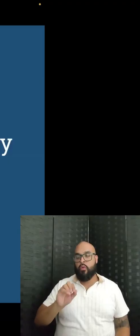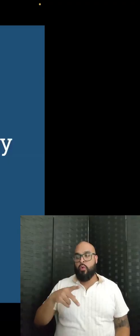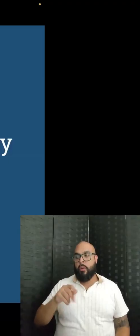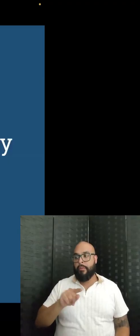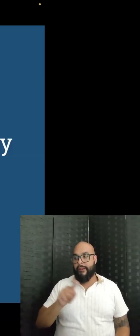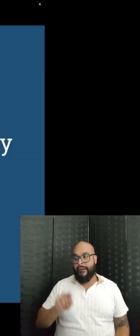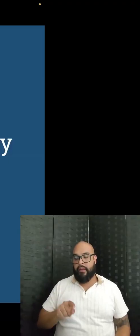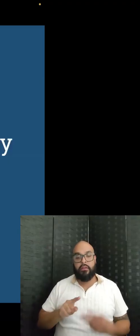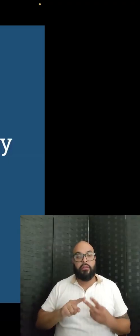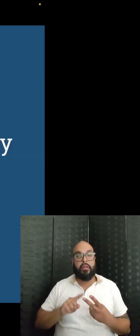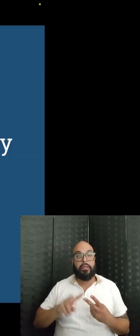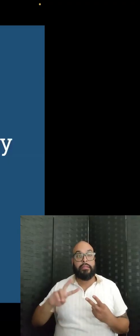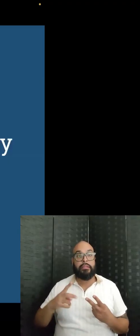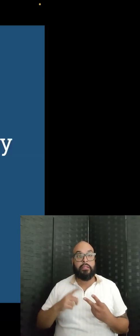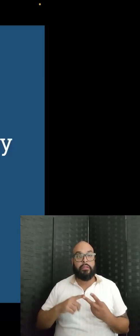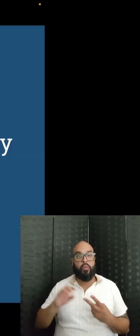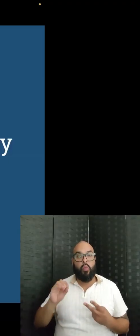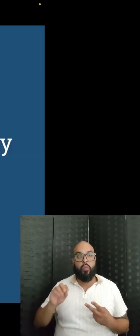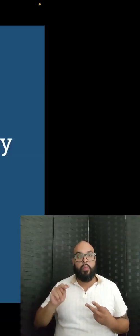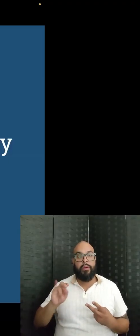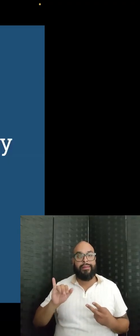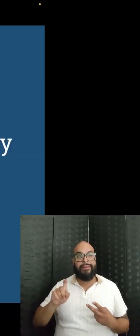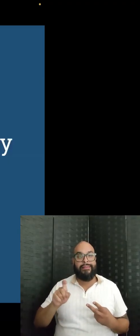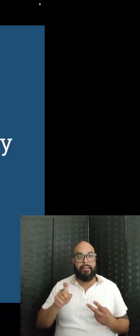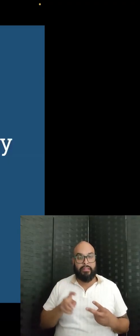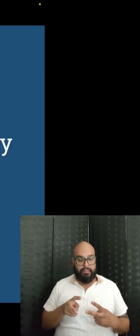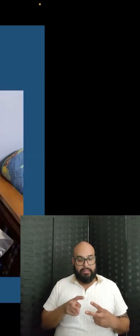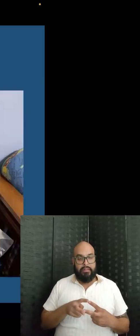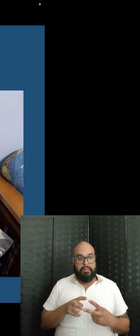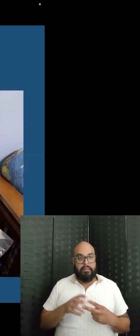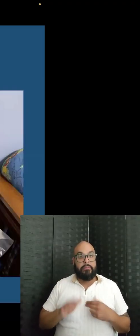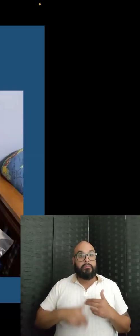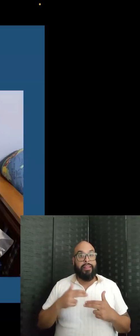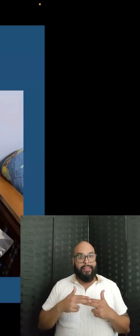You'll see when I switch to the next slide that One of them has a tray.